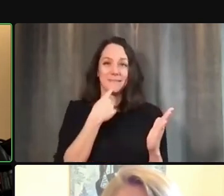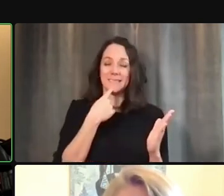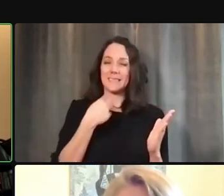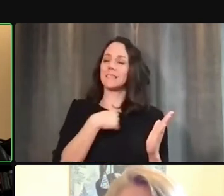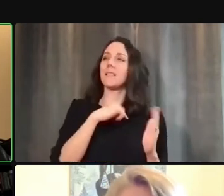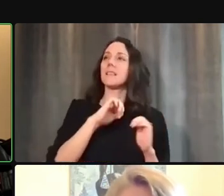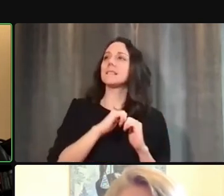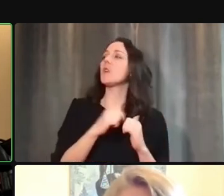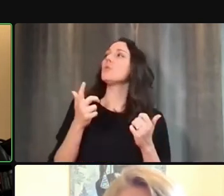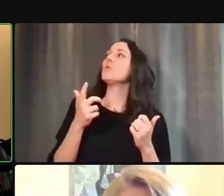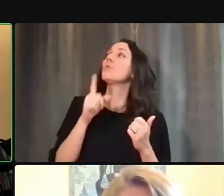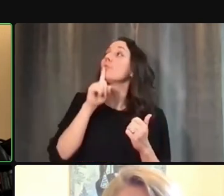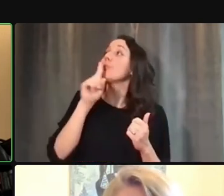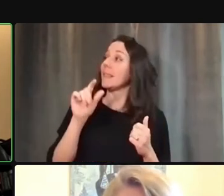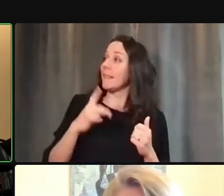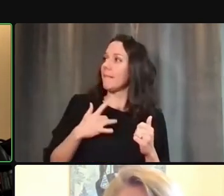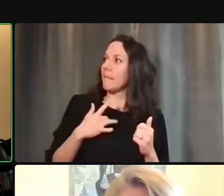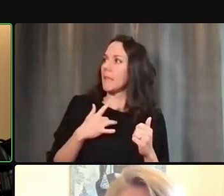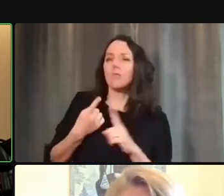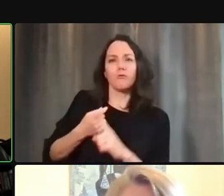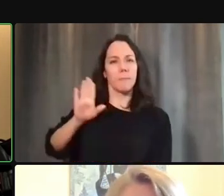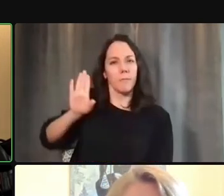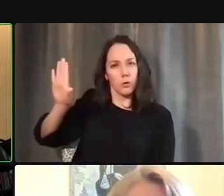of that same research, and there's so much and it was just